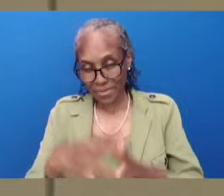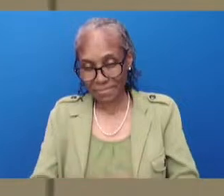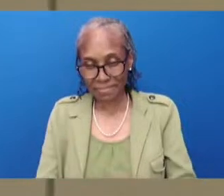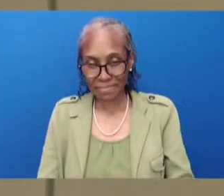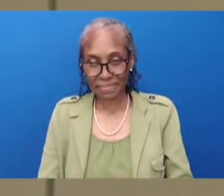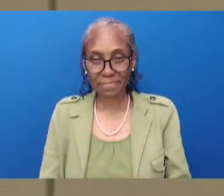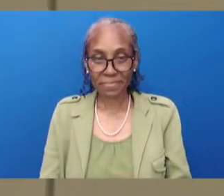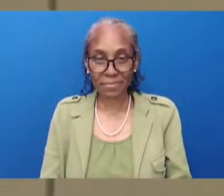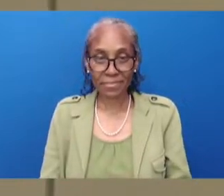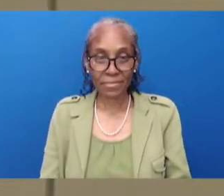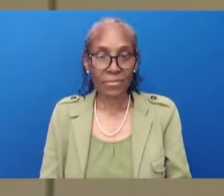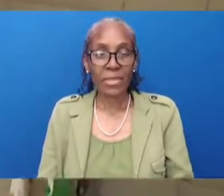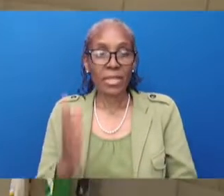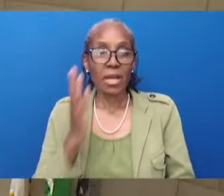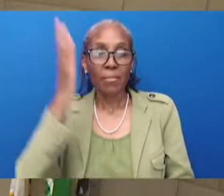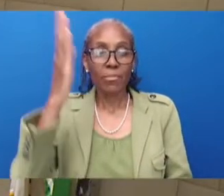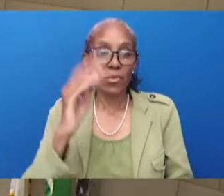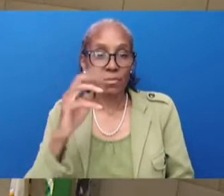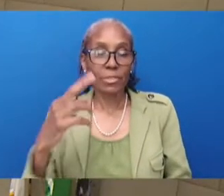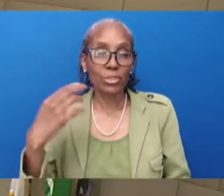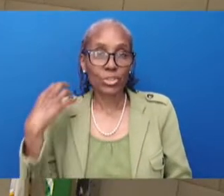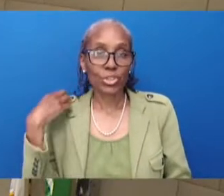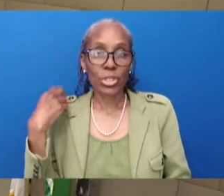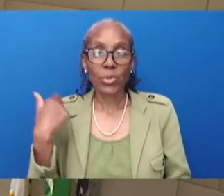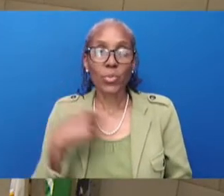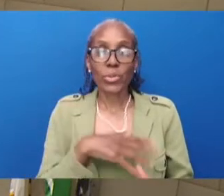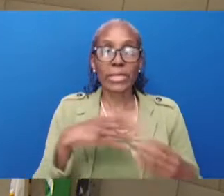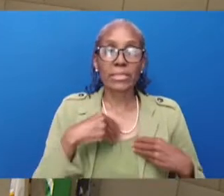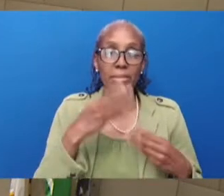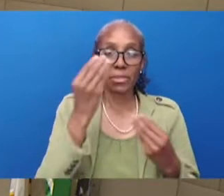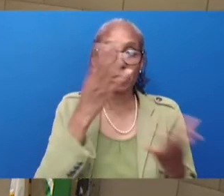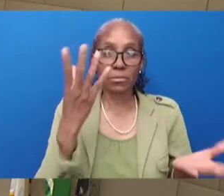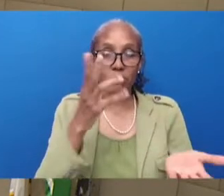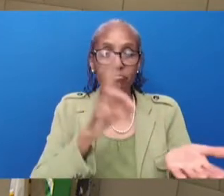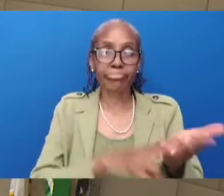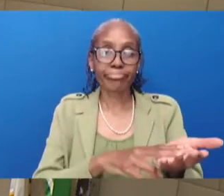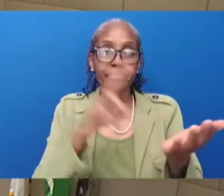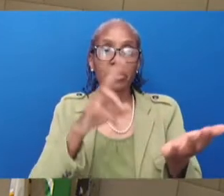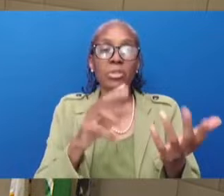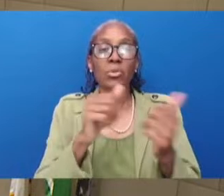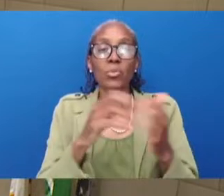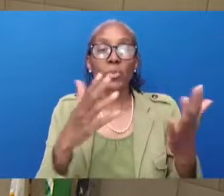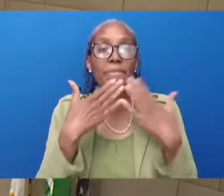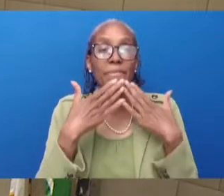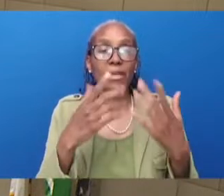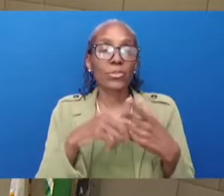APPRECIATE YOU AND HONOR YOU IN